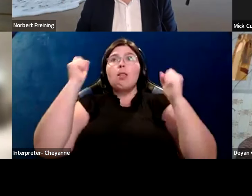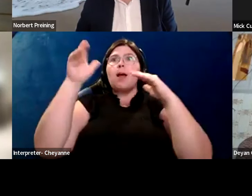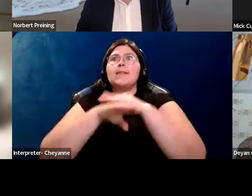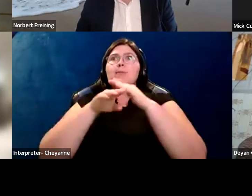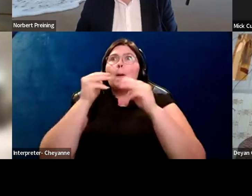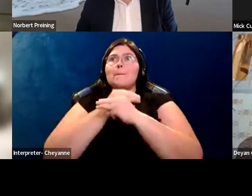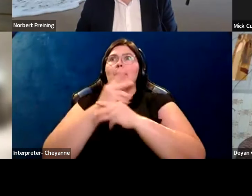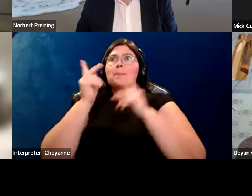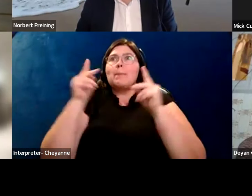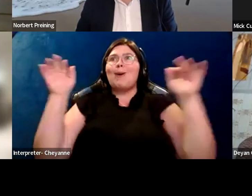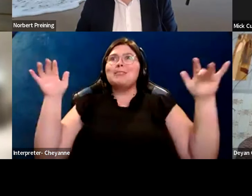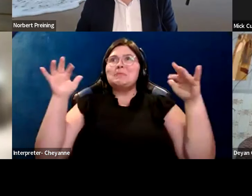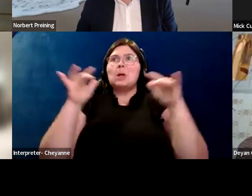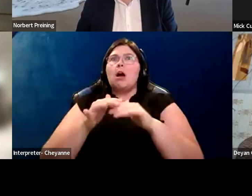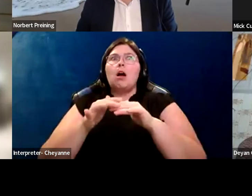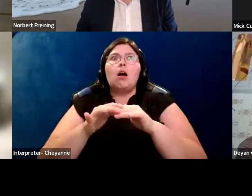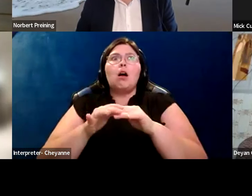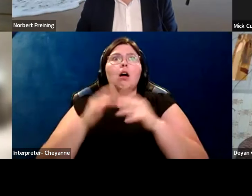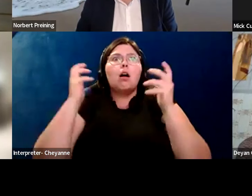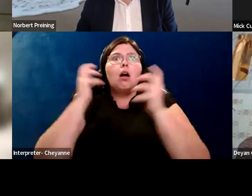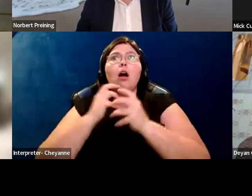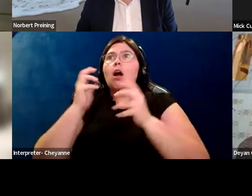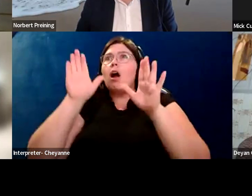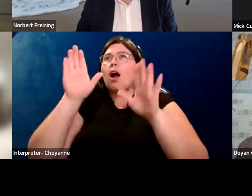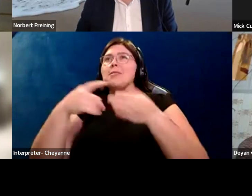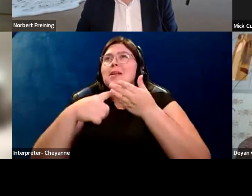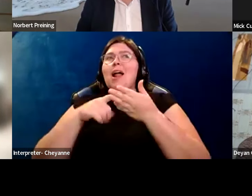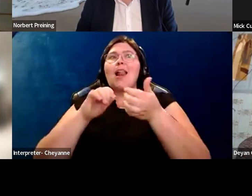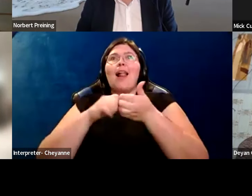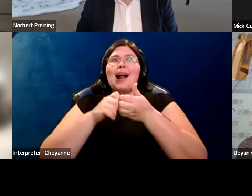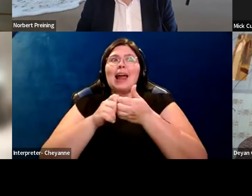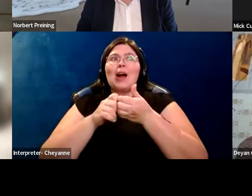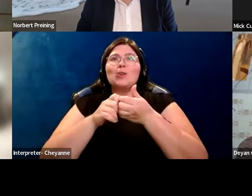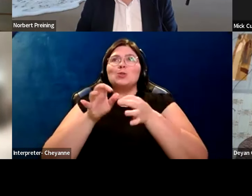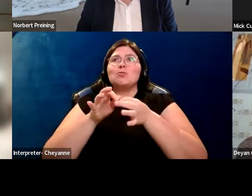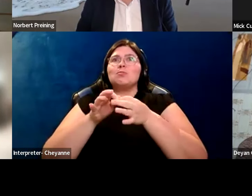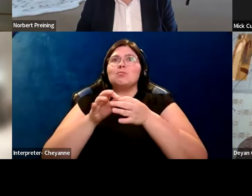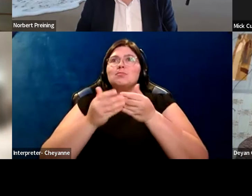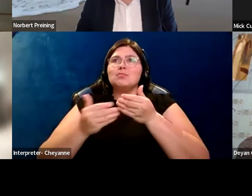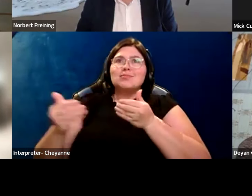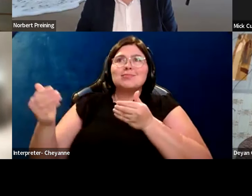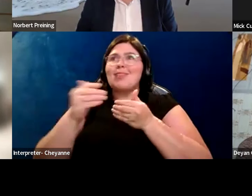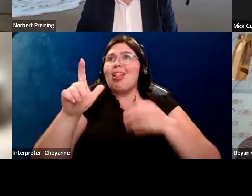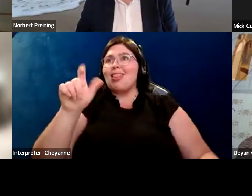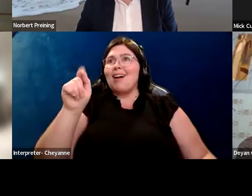And we had some wonderful discussions about how to forward things like LaTeX to MathML.